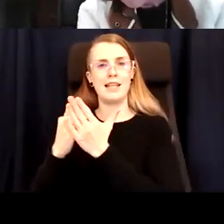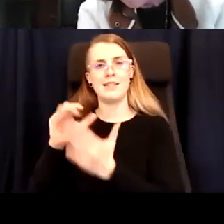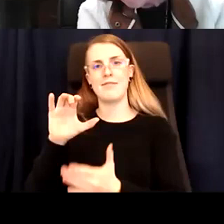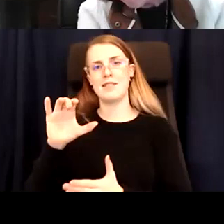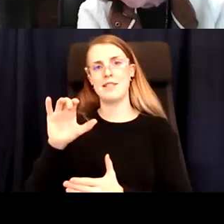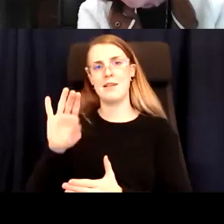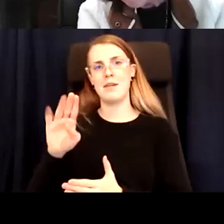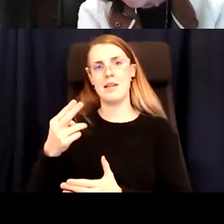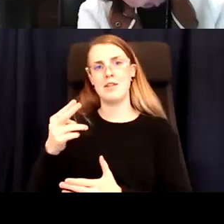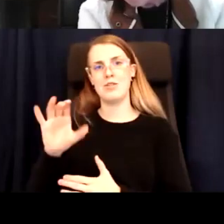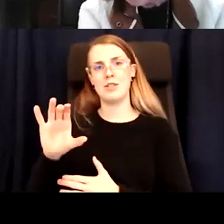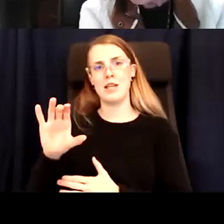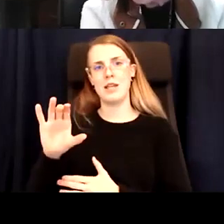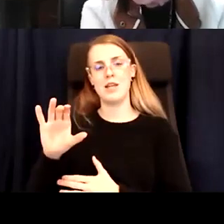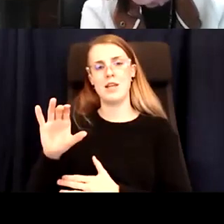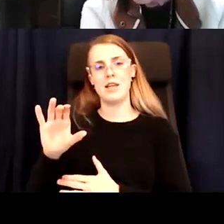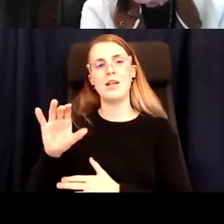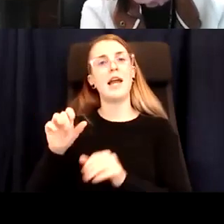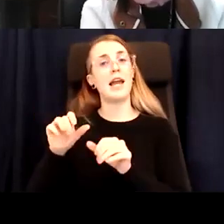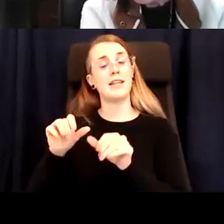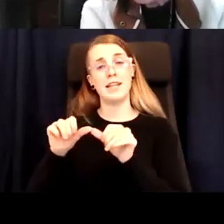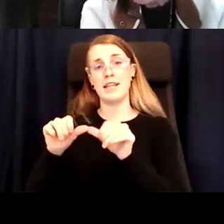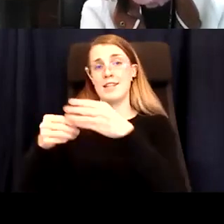It continues to grow as we certify those.